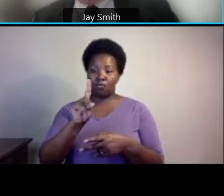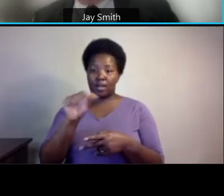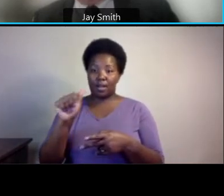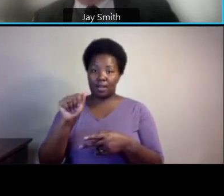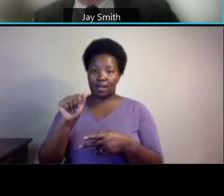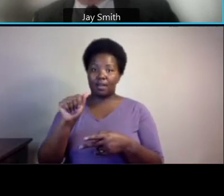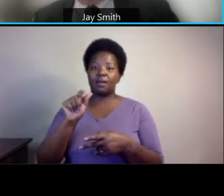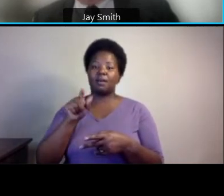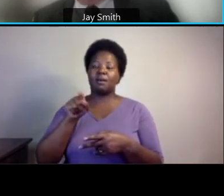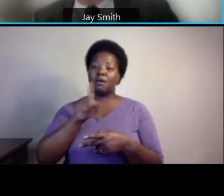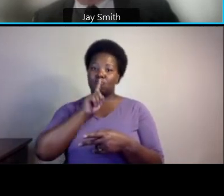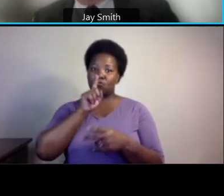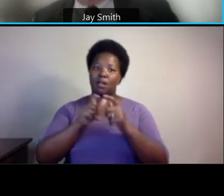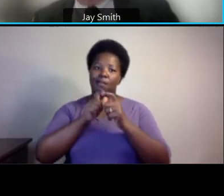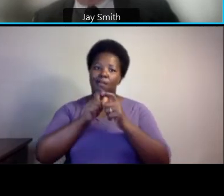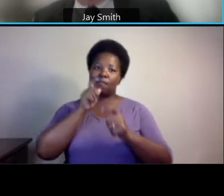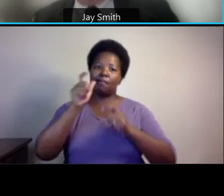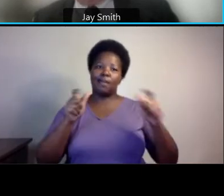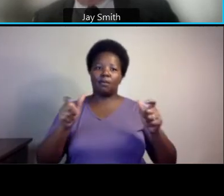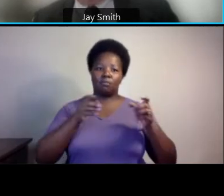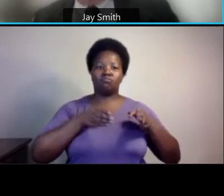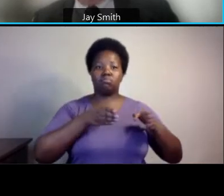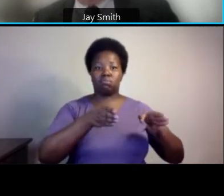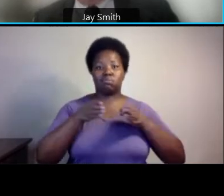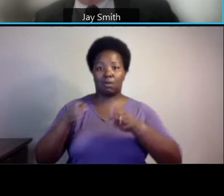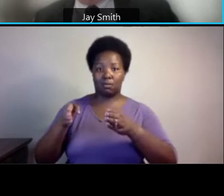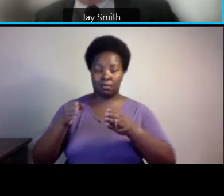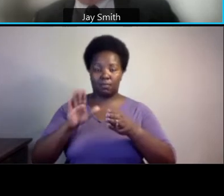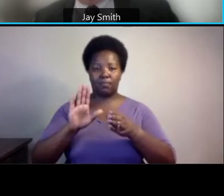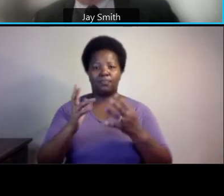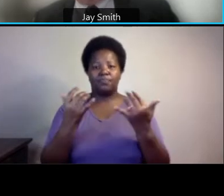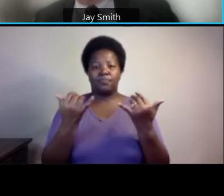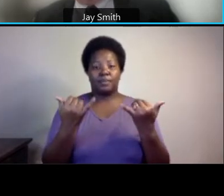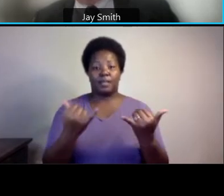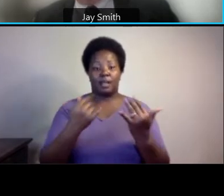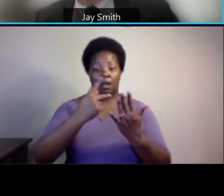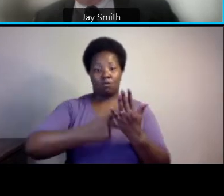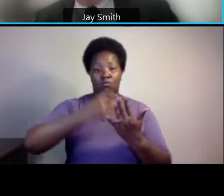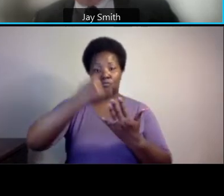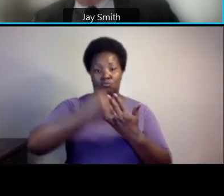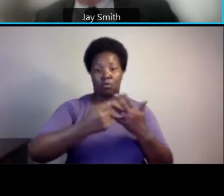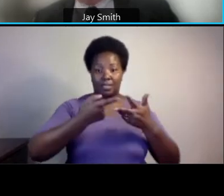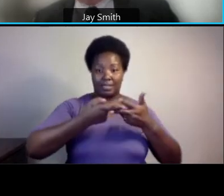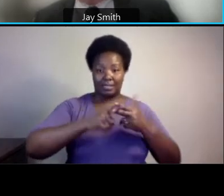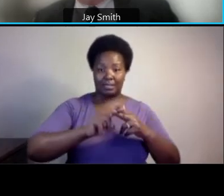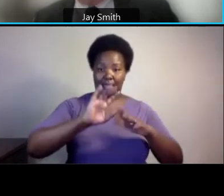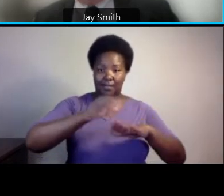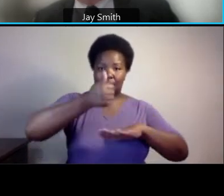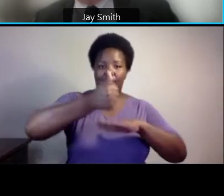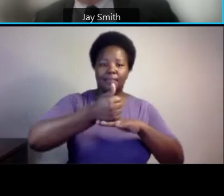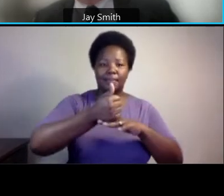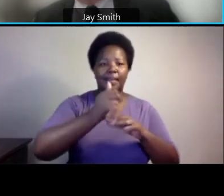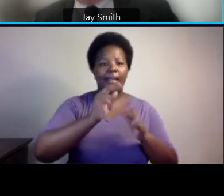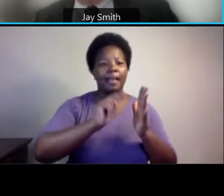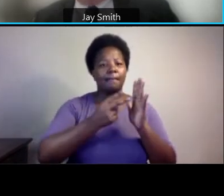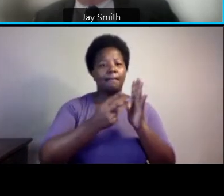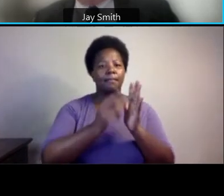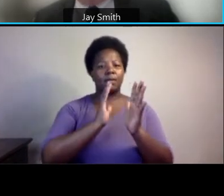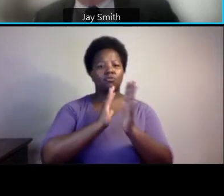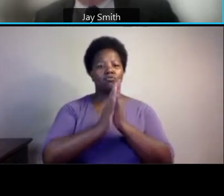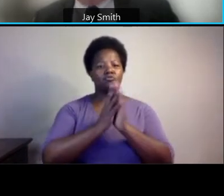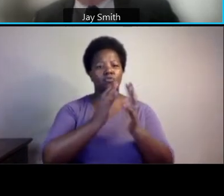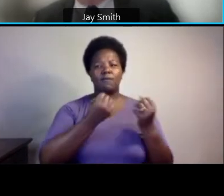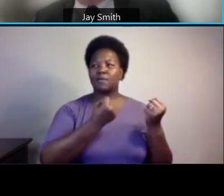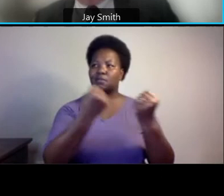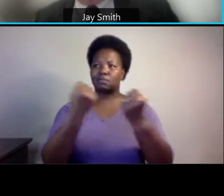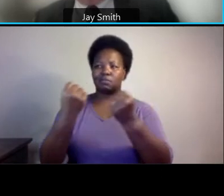and so by doing this project we're making the traffic operation better less confusing and we